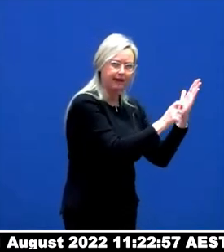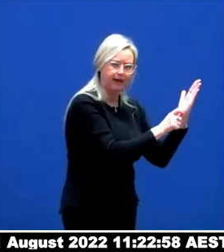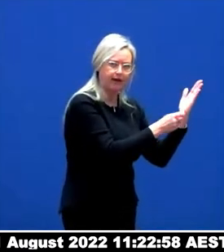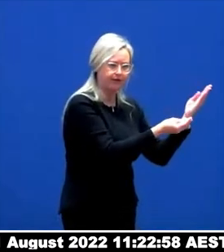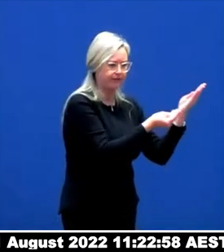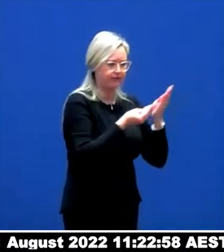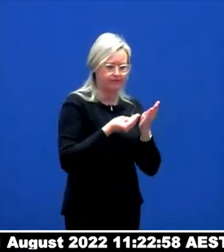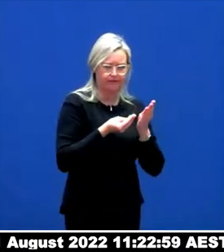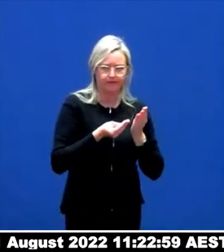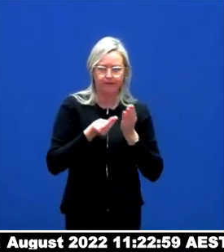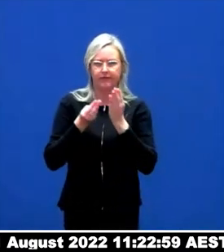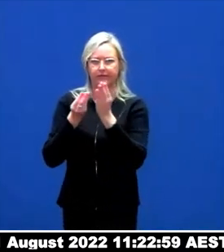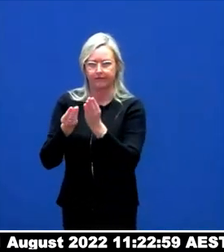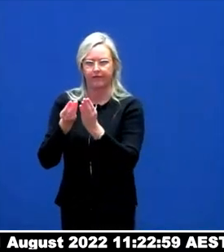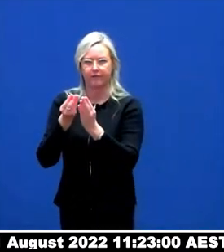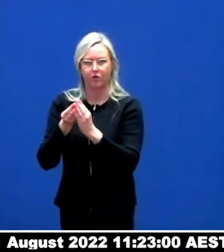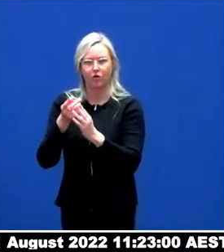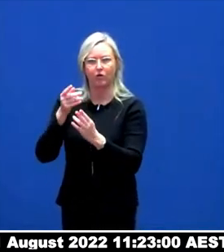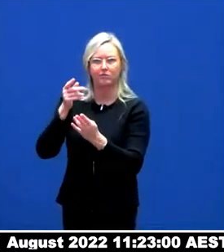social housing. Maybe -